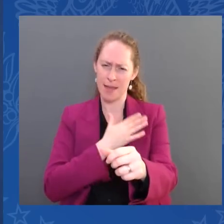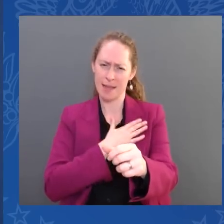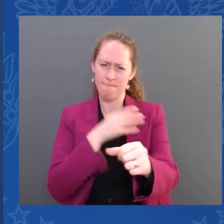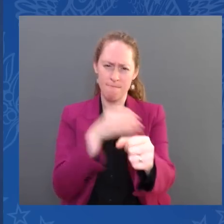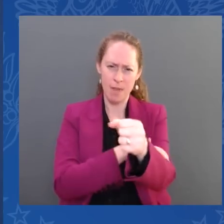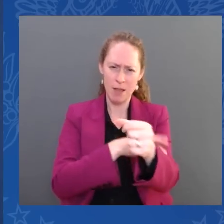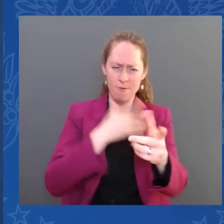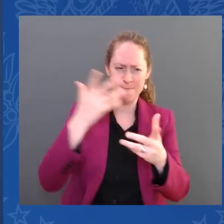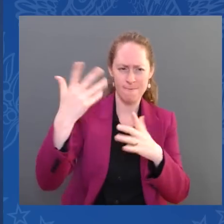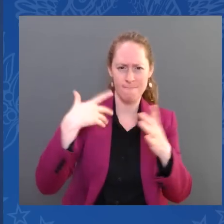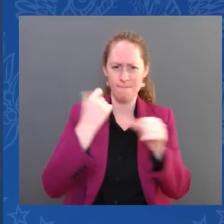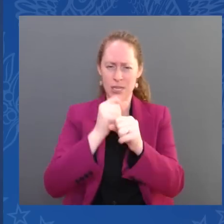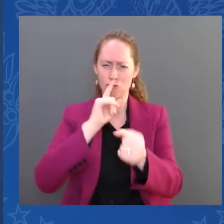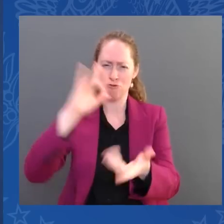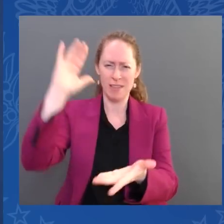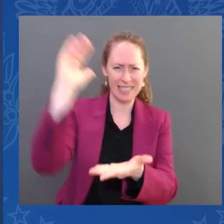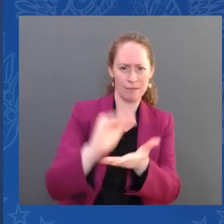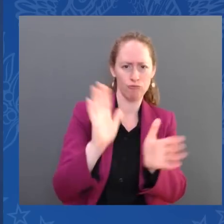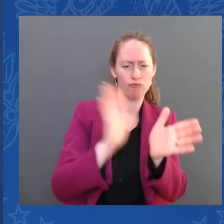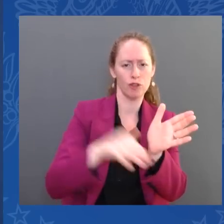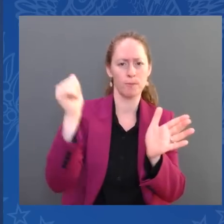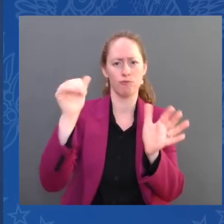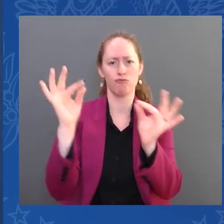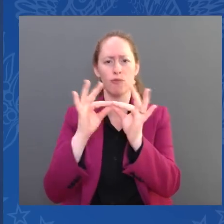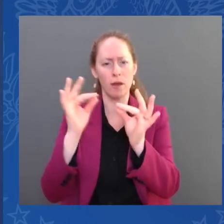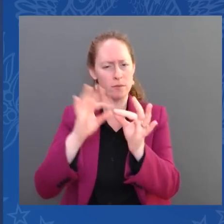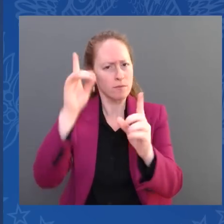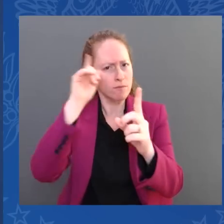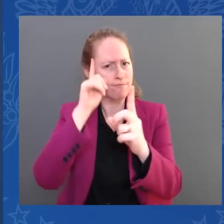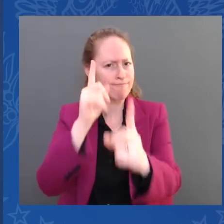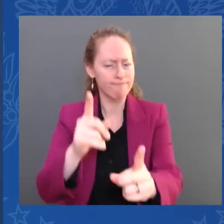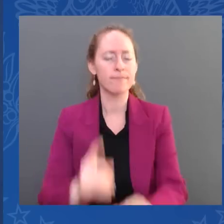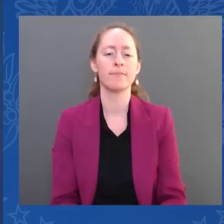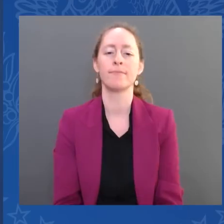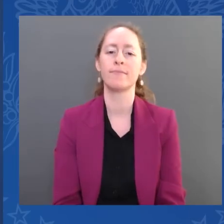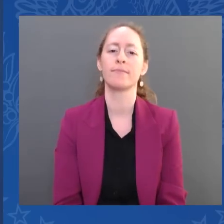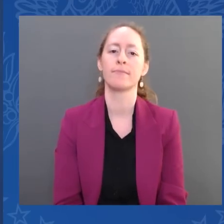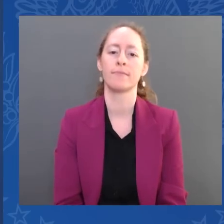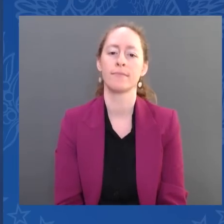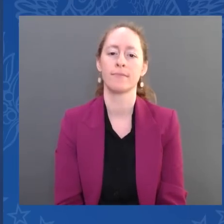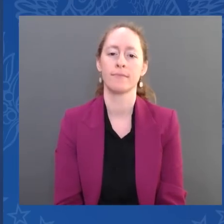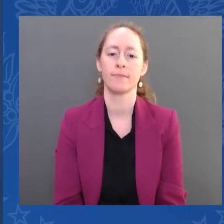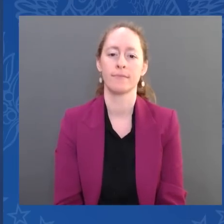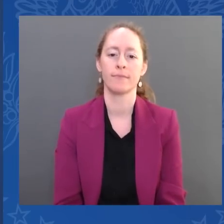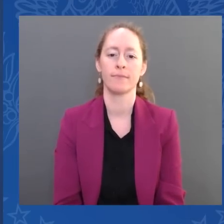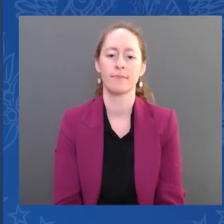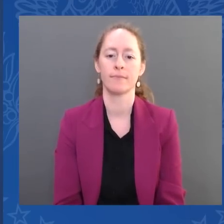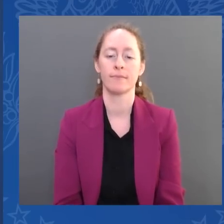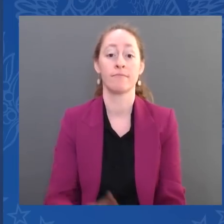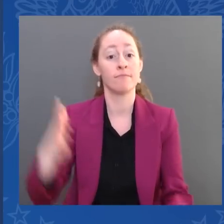of global oil reserves in history -- 240 million barrels -- to boost global supply